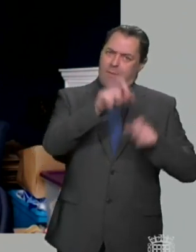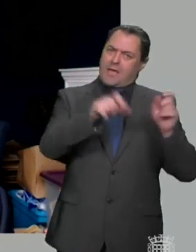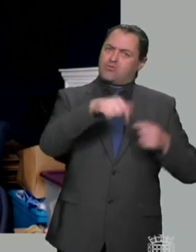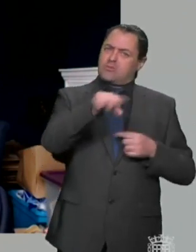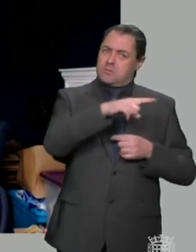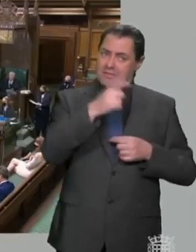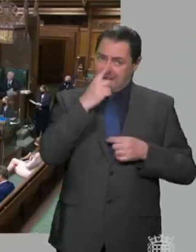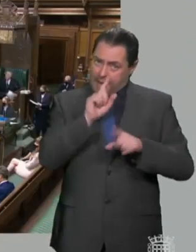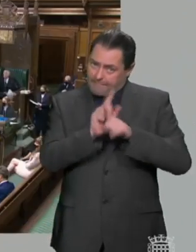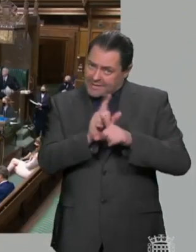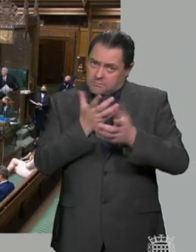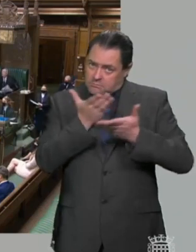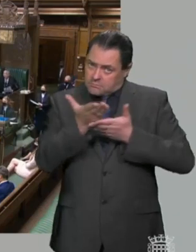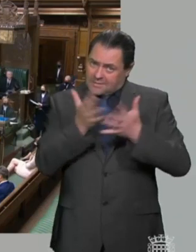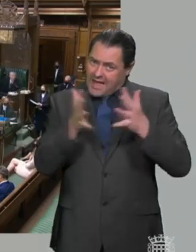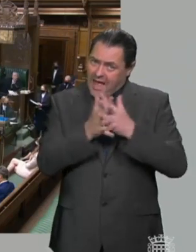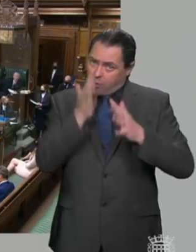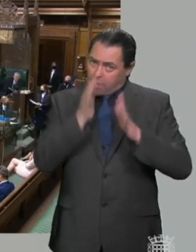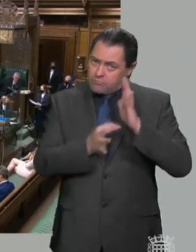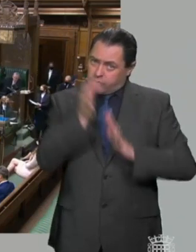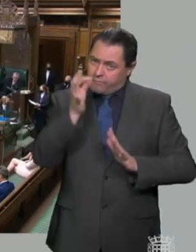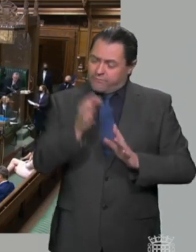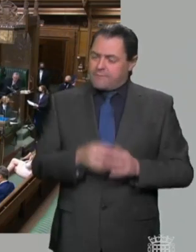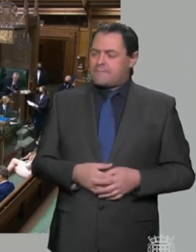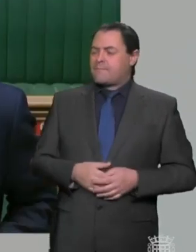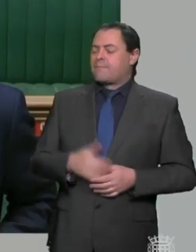The Prime Minister I want to thank my hon. Friend for everything